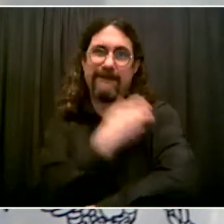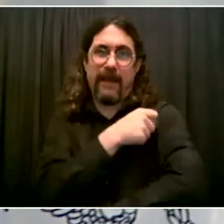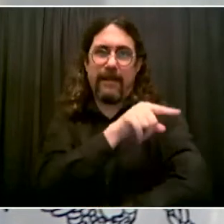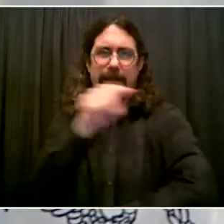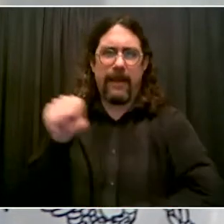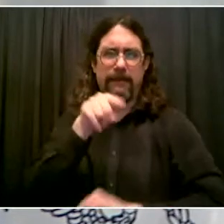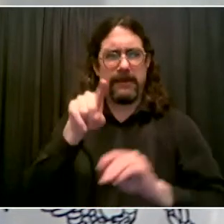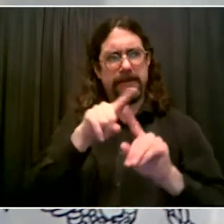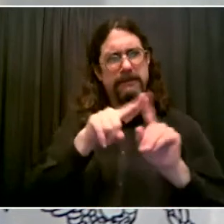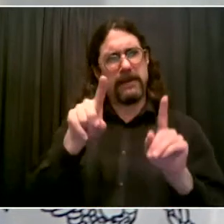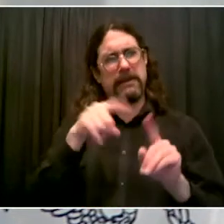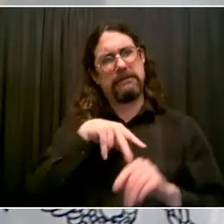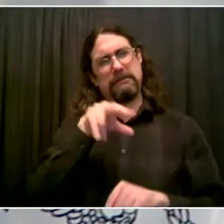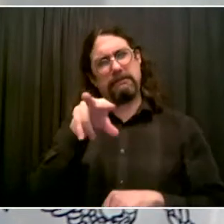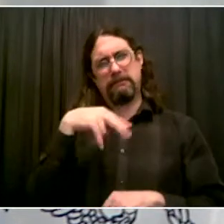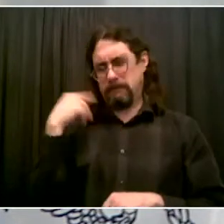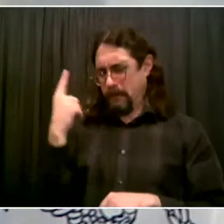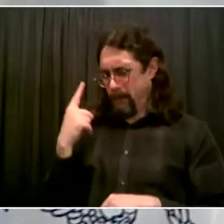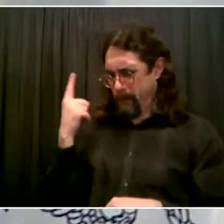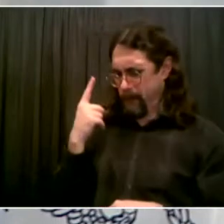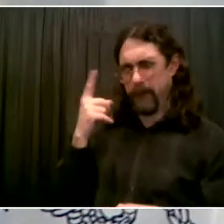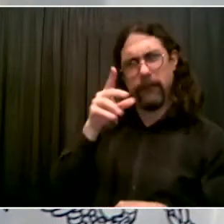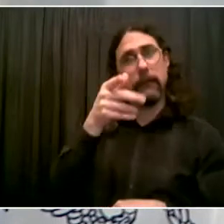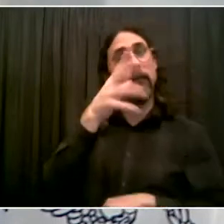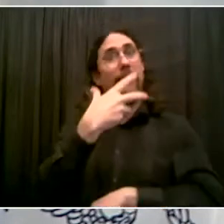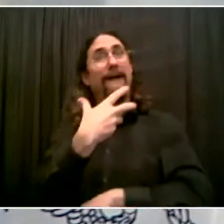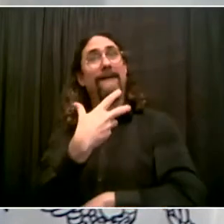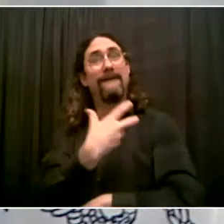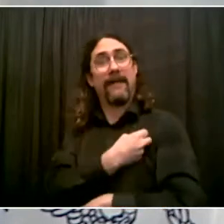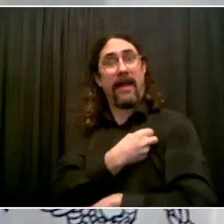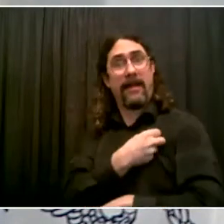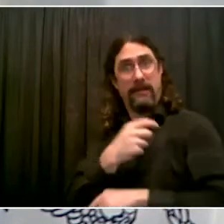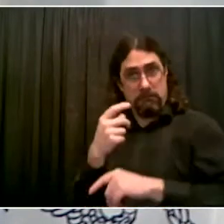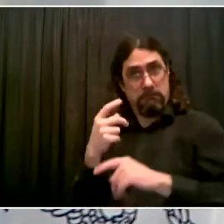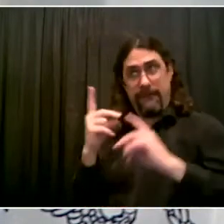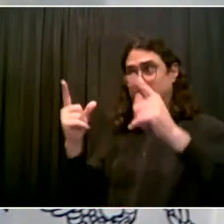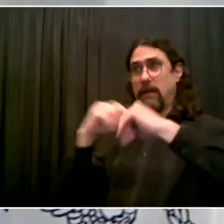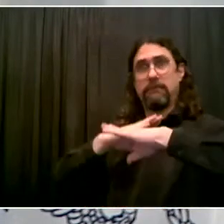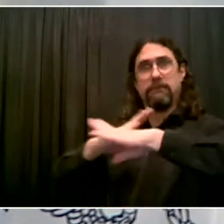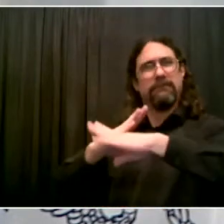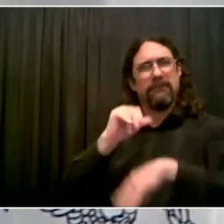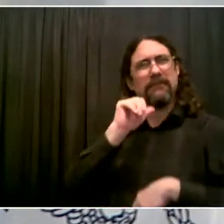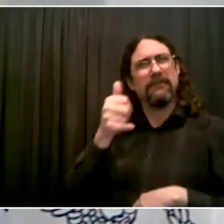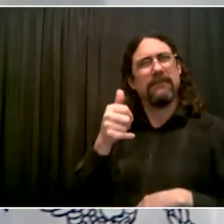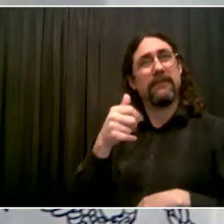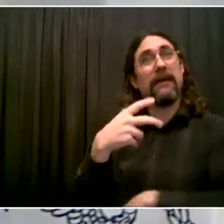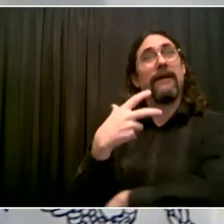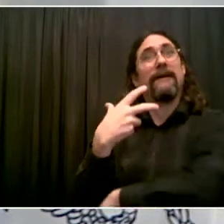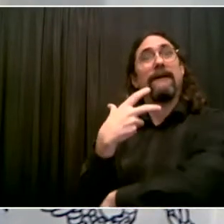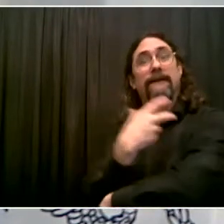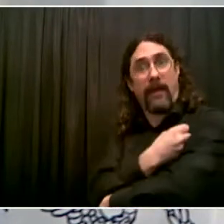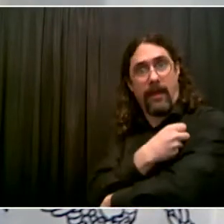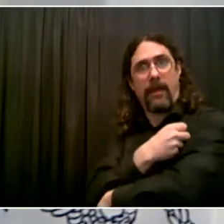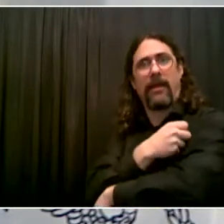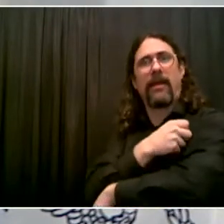OBVIOUSLY THE VACCINE DOESN'T TAKE EFFECT RIGHT AWAY SO THAT WOULD REQUIRE SOME PLANNING AND AND IF THE PLANNING CAN'T HAPPEN SHOULD A QU ALALIFIERER FOR